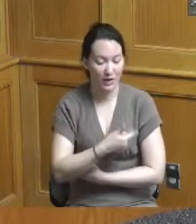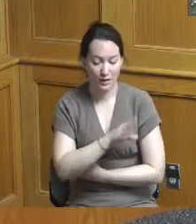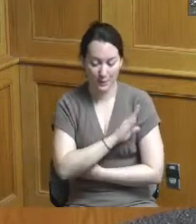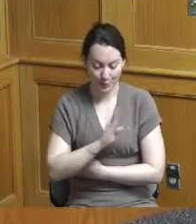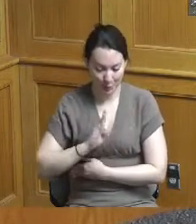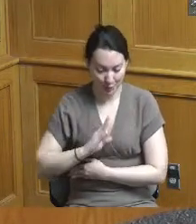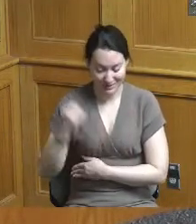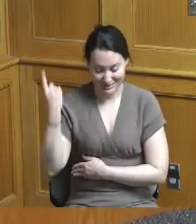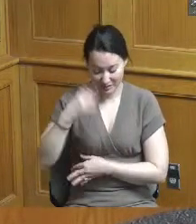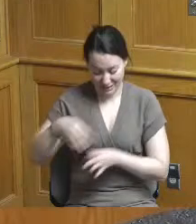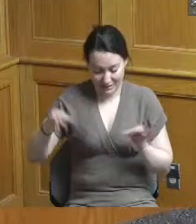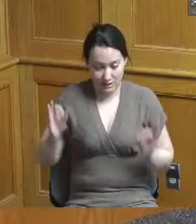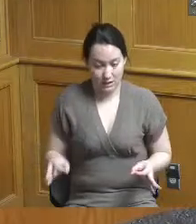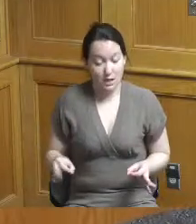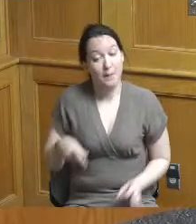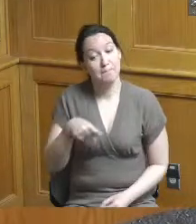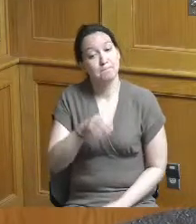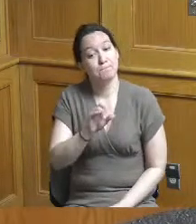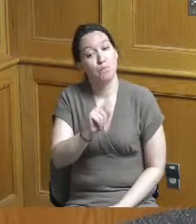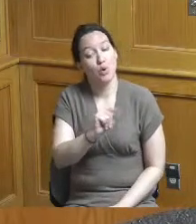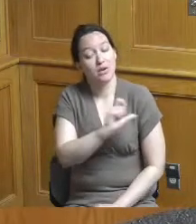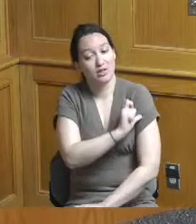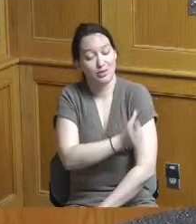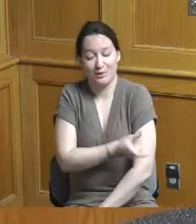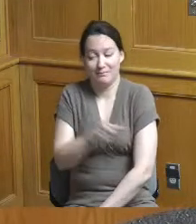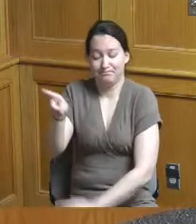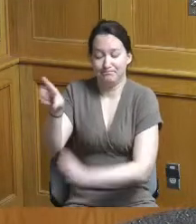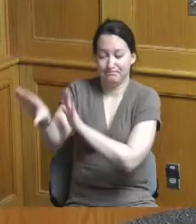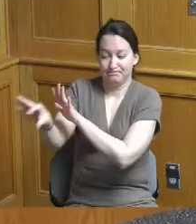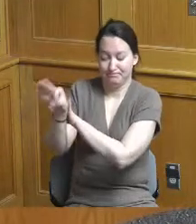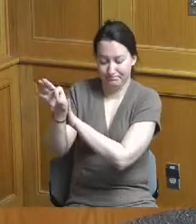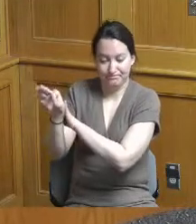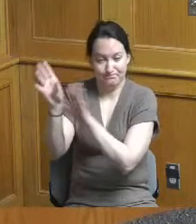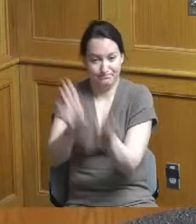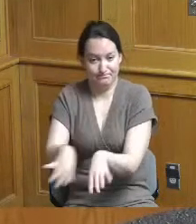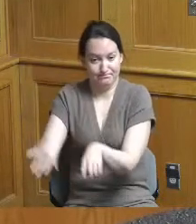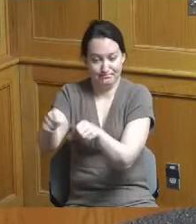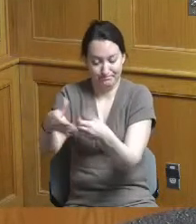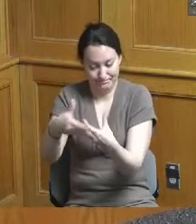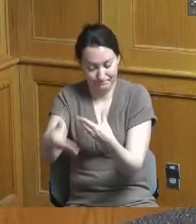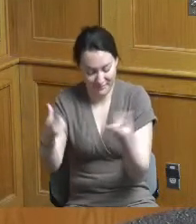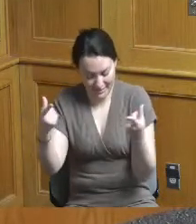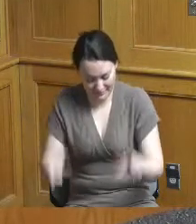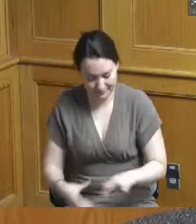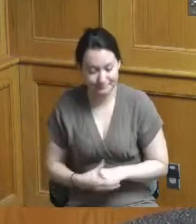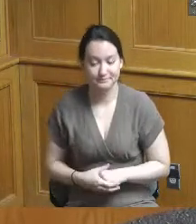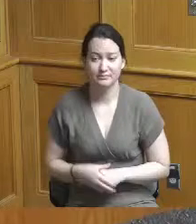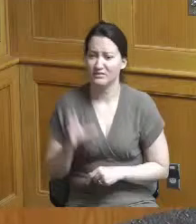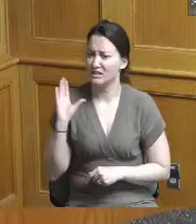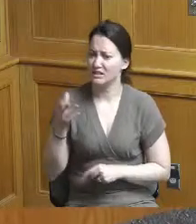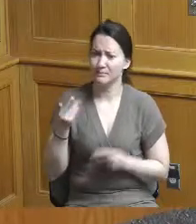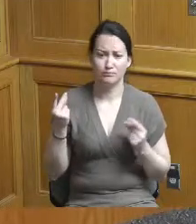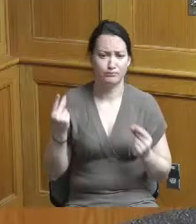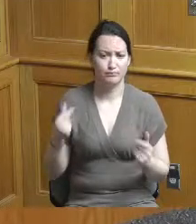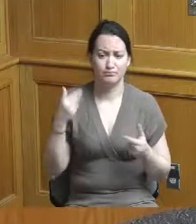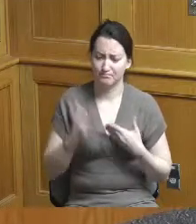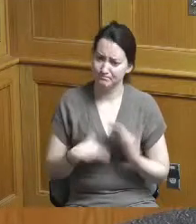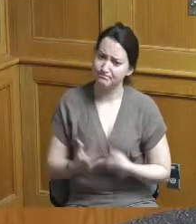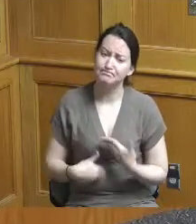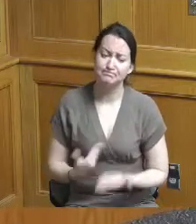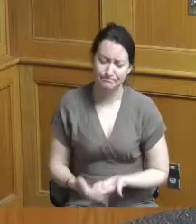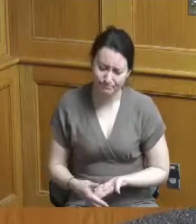and the Port Authority was chosen to to make that happen we moved pretty quickly in that process but